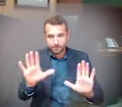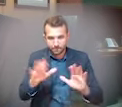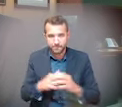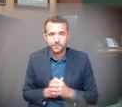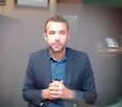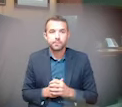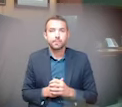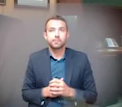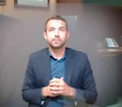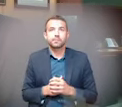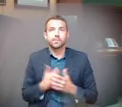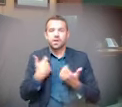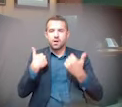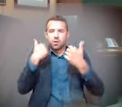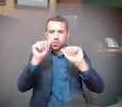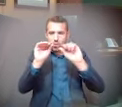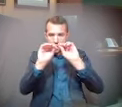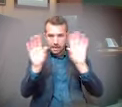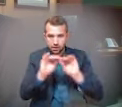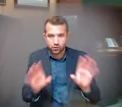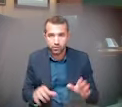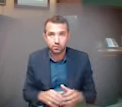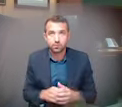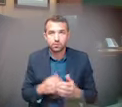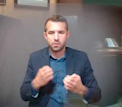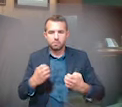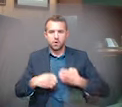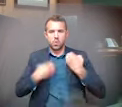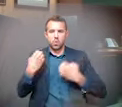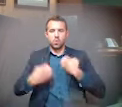is that just a few months ago, I buried my father.